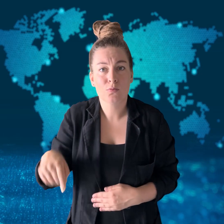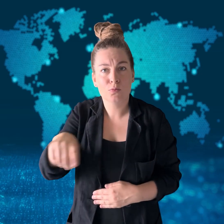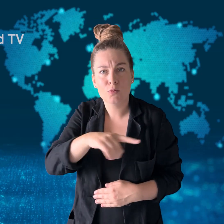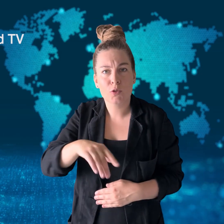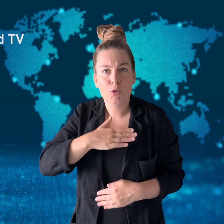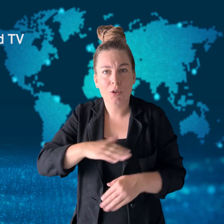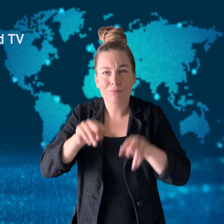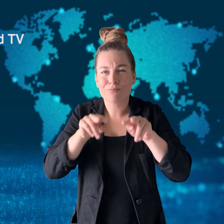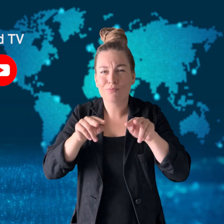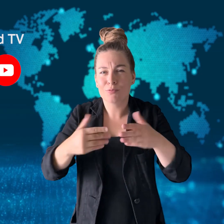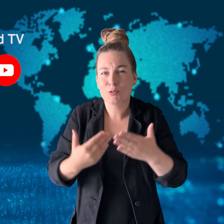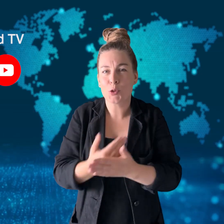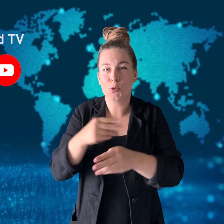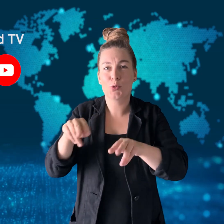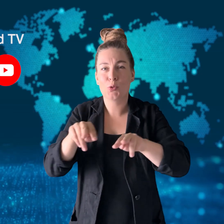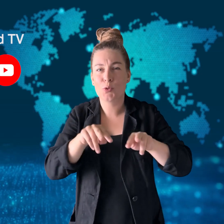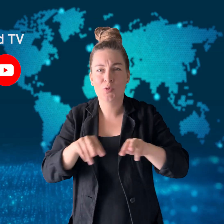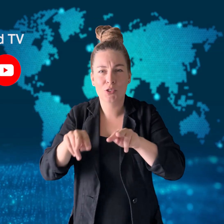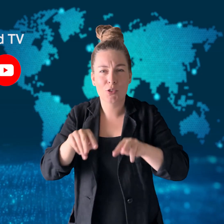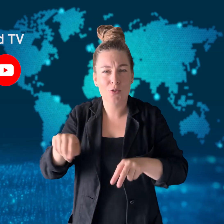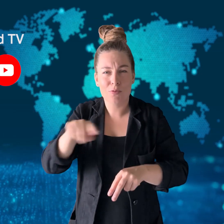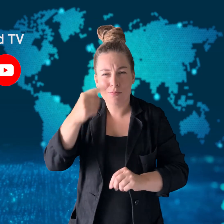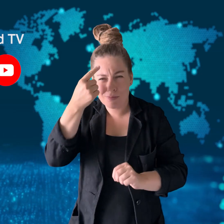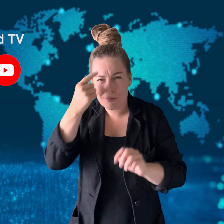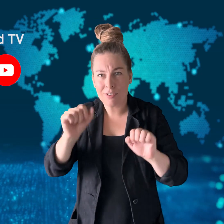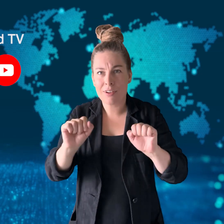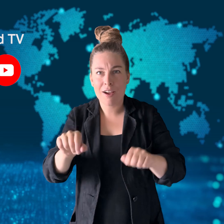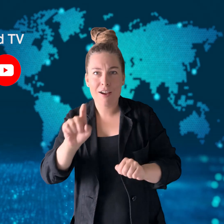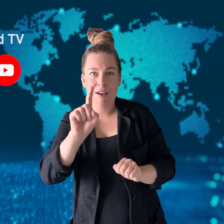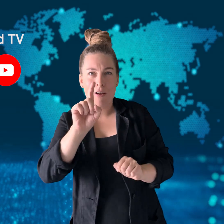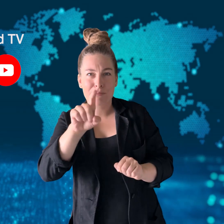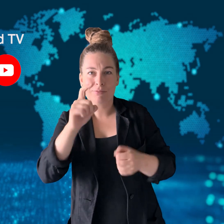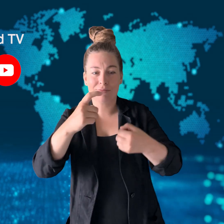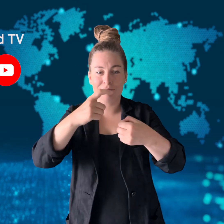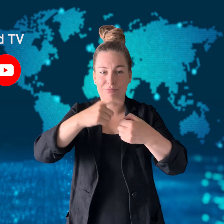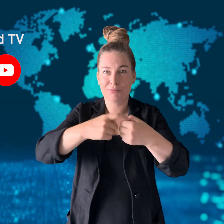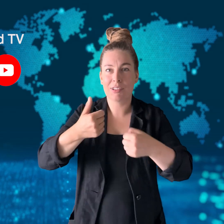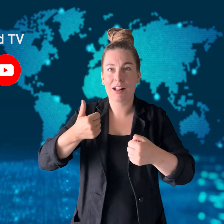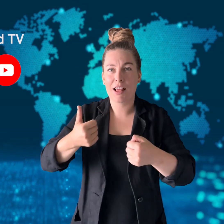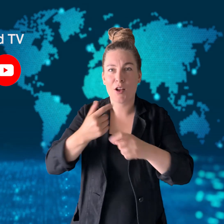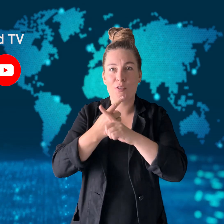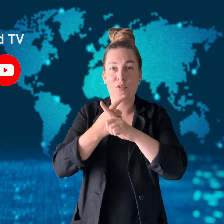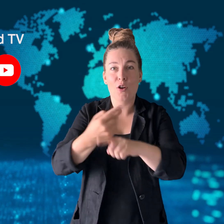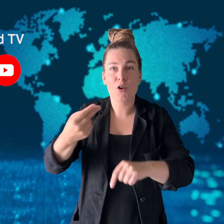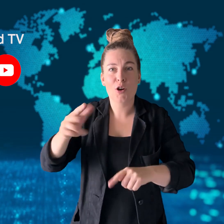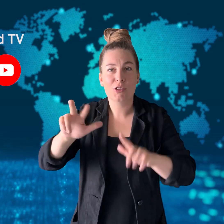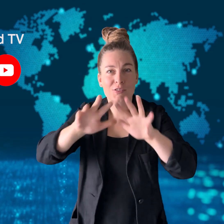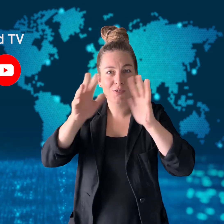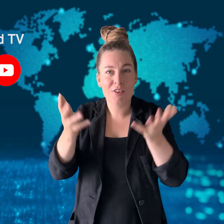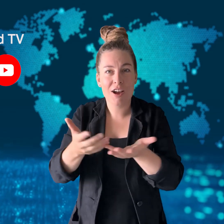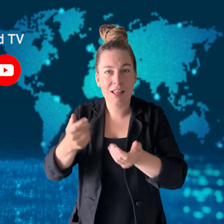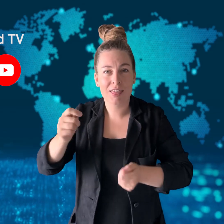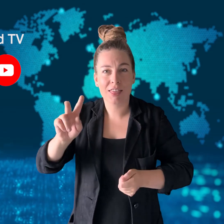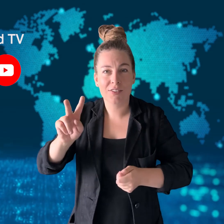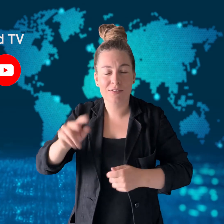Don't forget to subscribe, like, and follow H3 World TV to get new video updates!